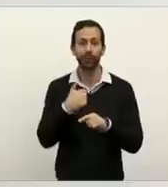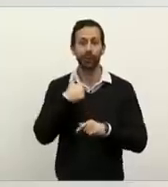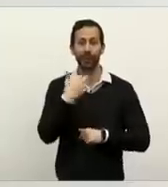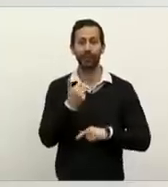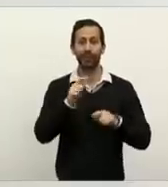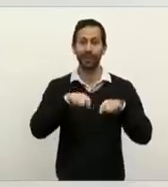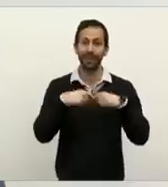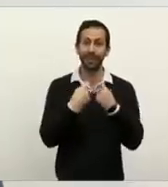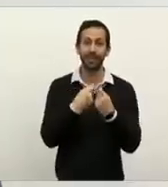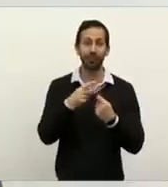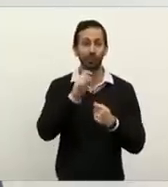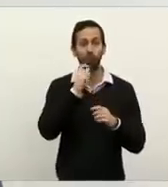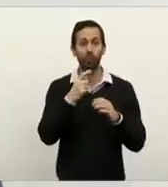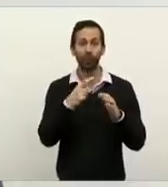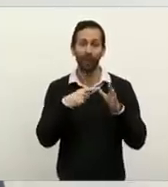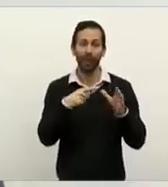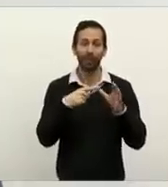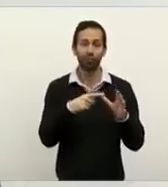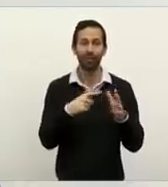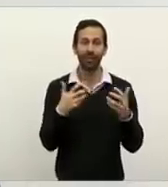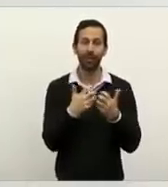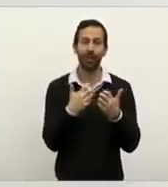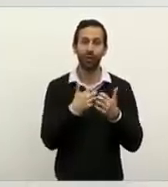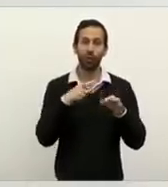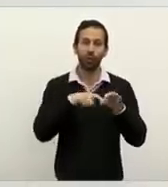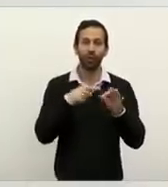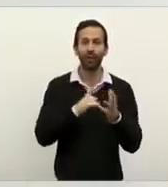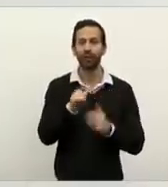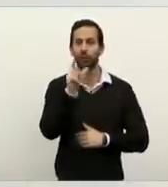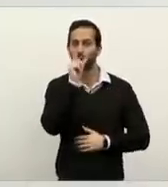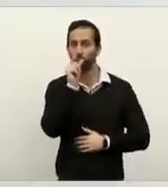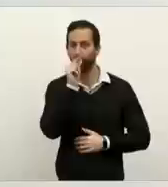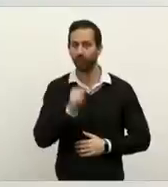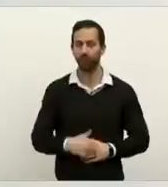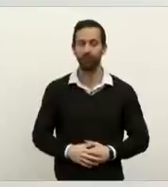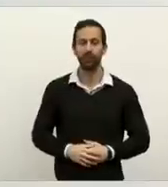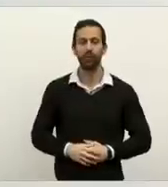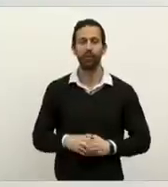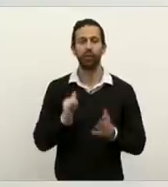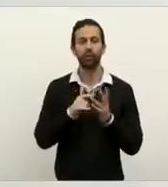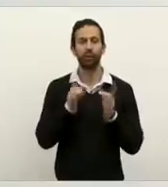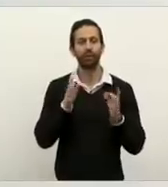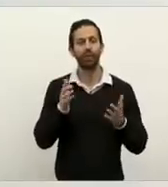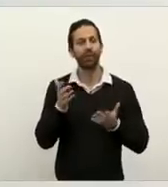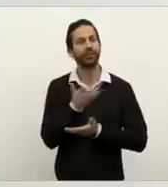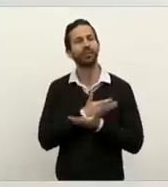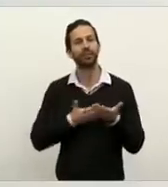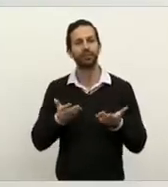that will be answering as many questions as possible. So let's get the discussion started.